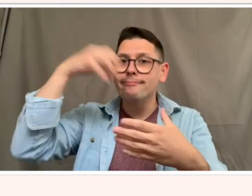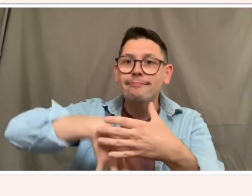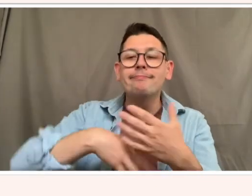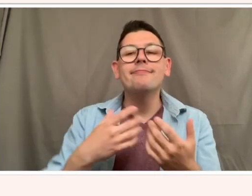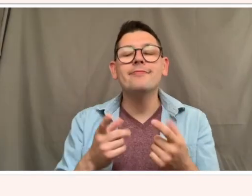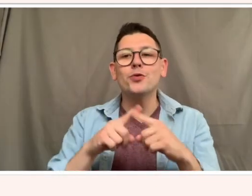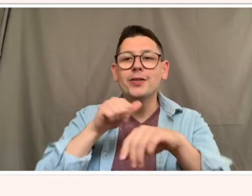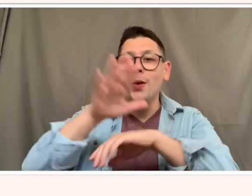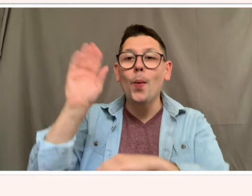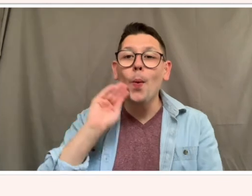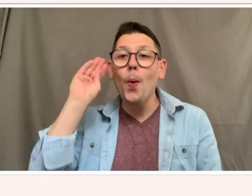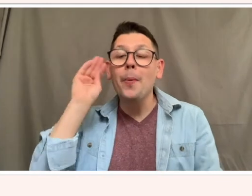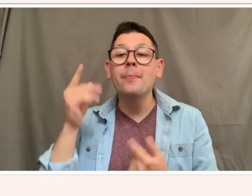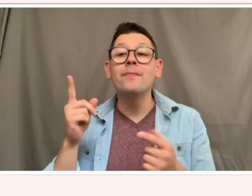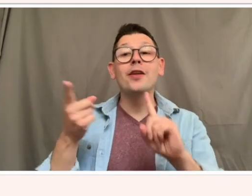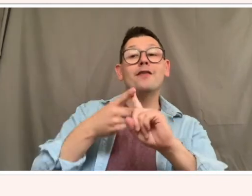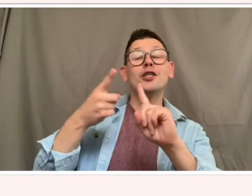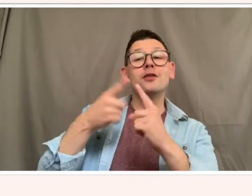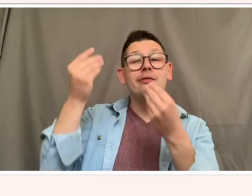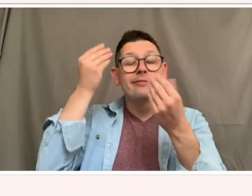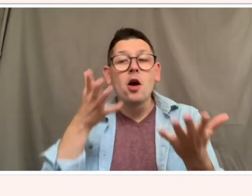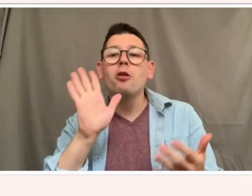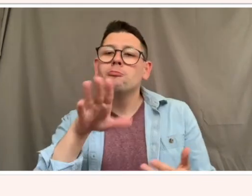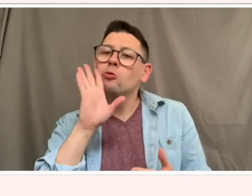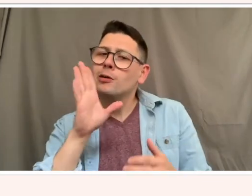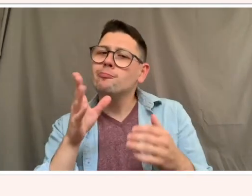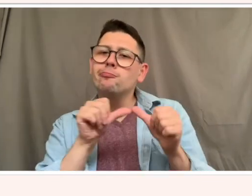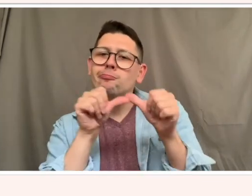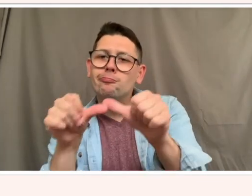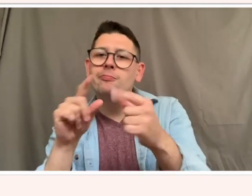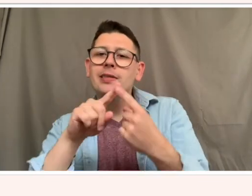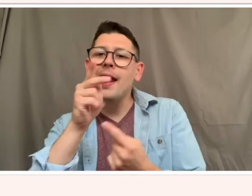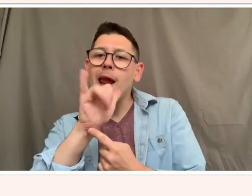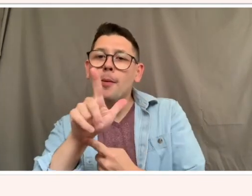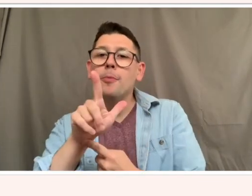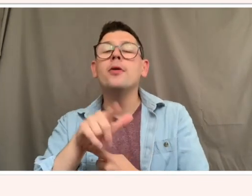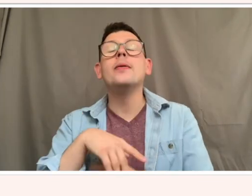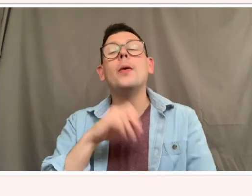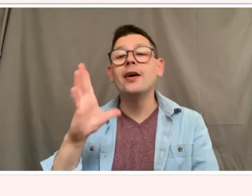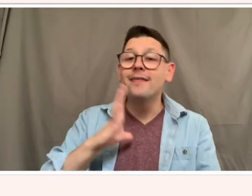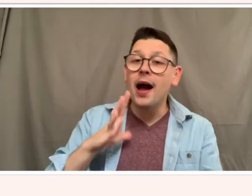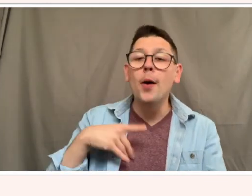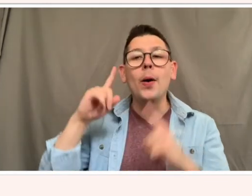we had a very short amount of time to pack up our rooms and bring everything home.